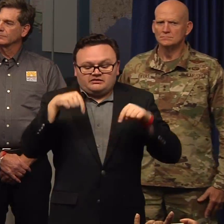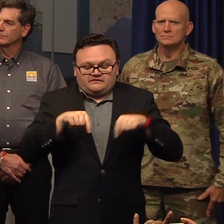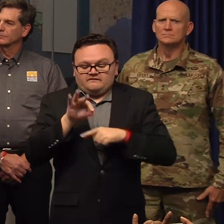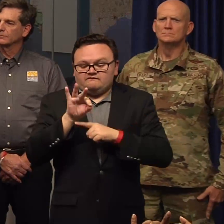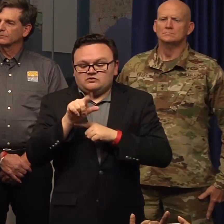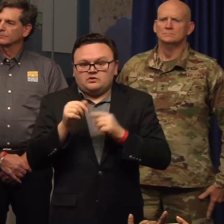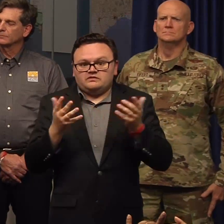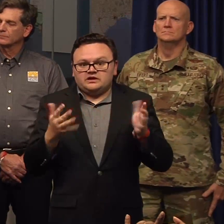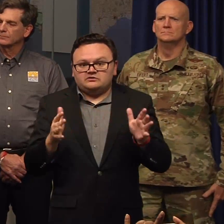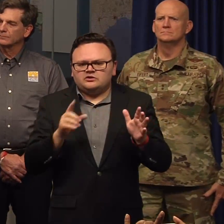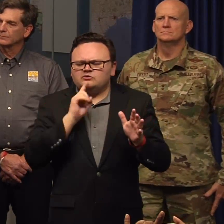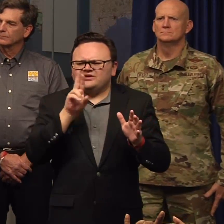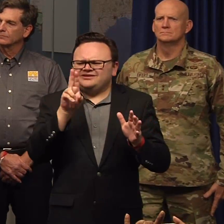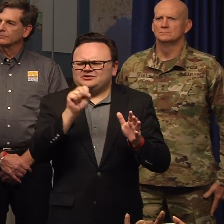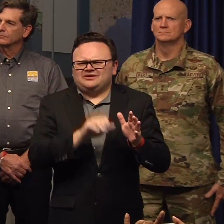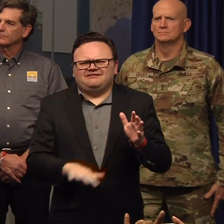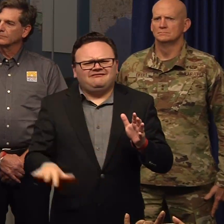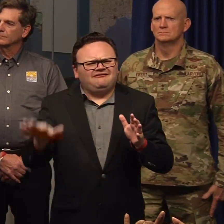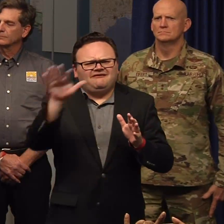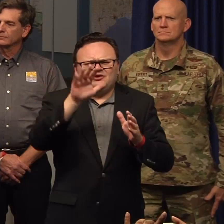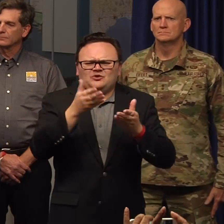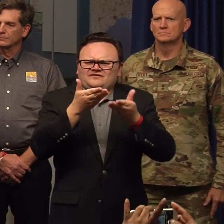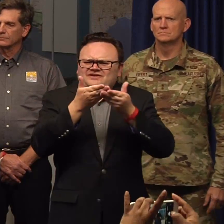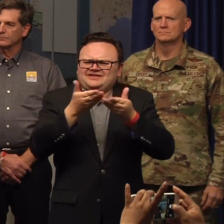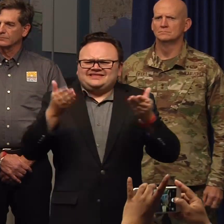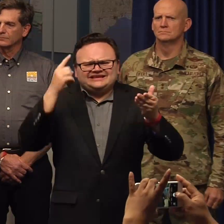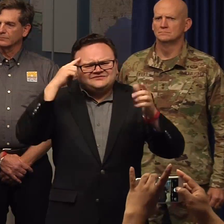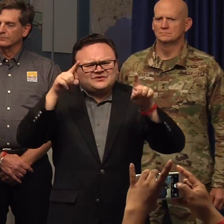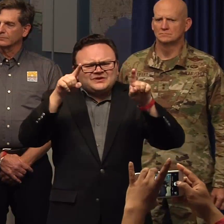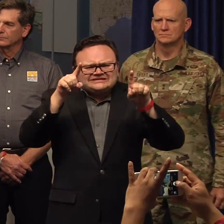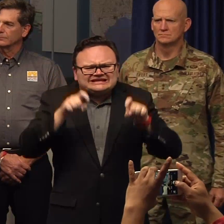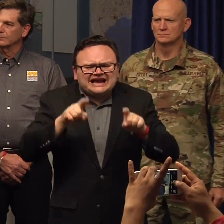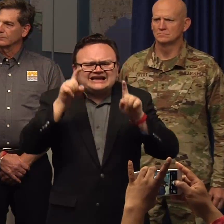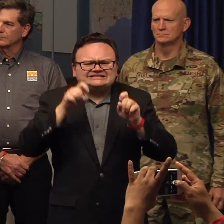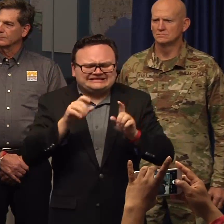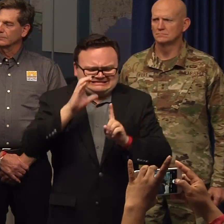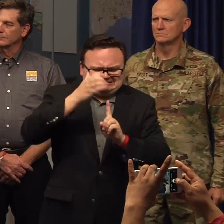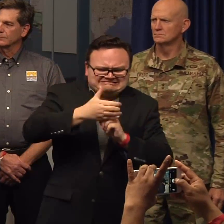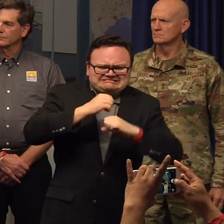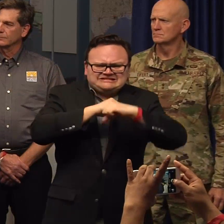STUFF IS IN SHORT SUPPLY SO I'VE BEEN TALKING WITH A LOT OF HOSPITAL FOLKS AND THAT'S ONE OF THE MAIN SUPPLY NEEDS THEY HAVE I THINK THAT'S PROBABLY